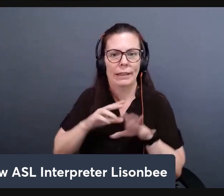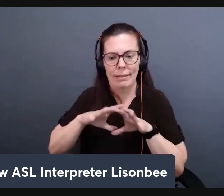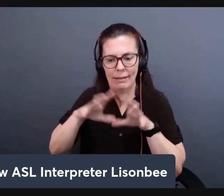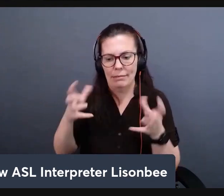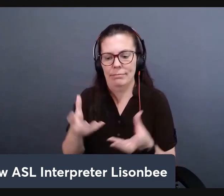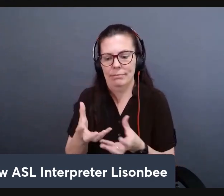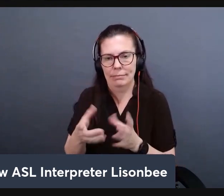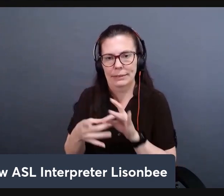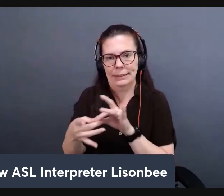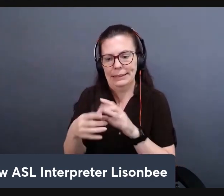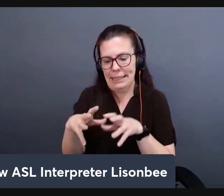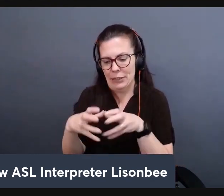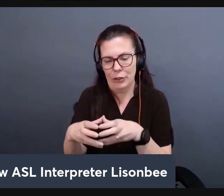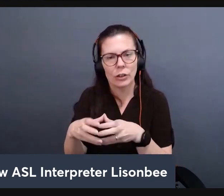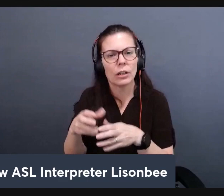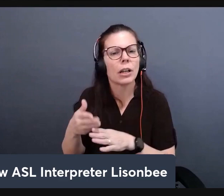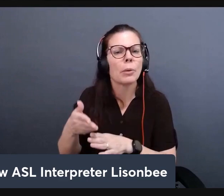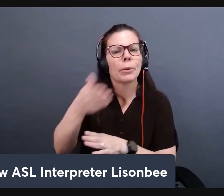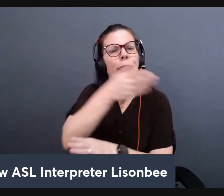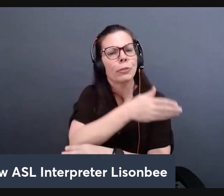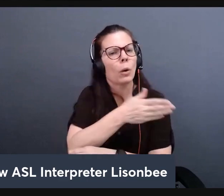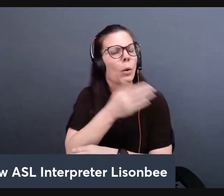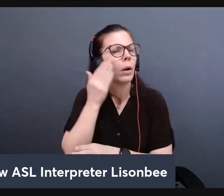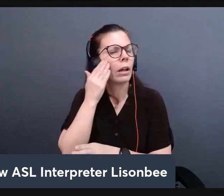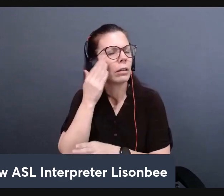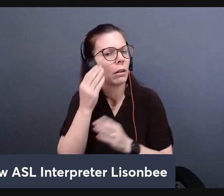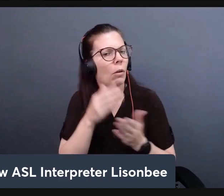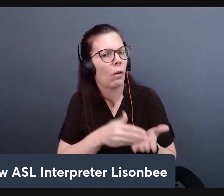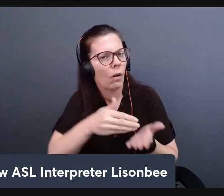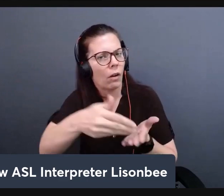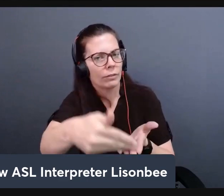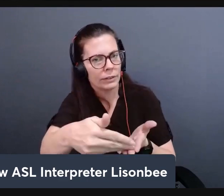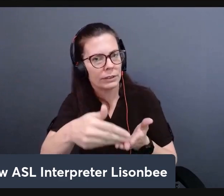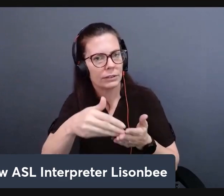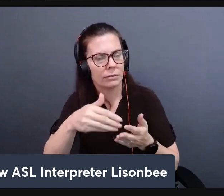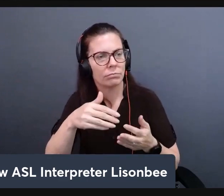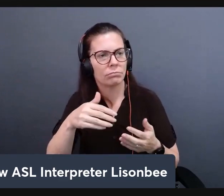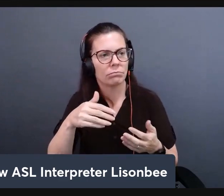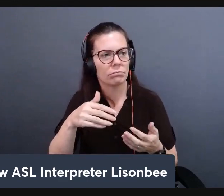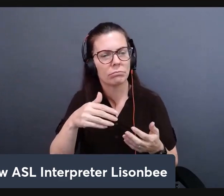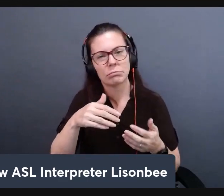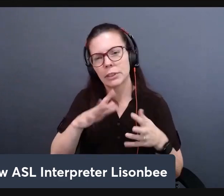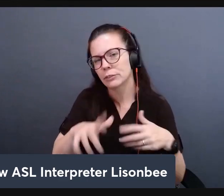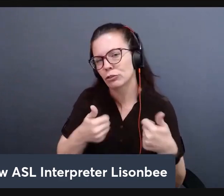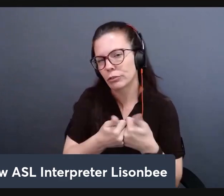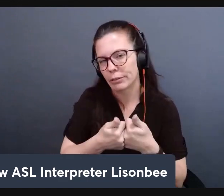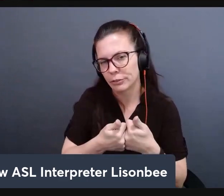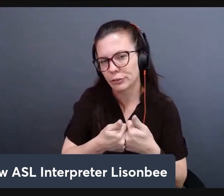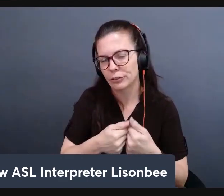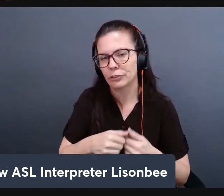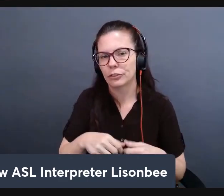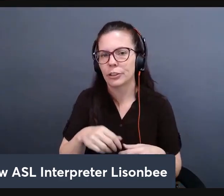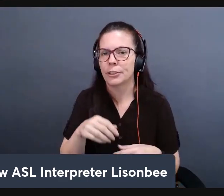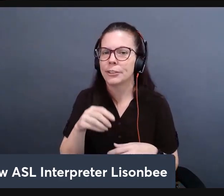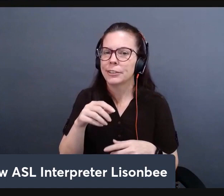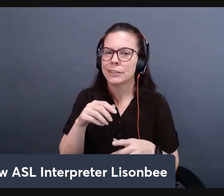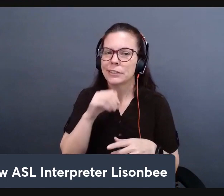Prior to containers, I remember a lot of times when there was a challenge. There was a sort of distrust of whether or not